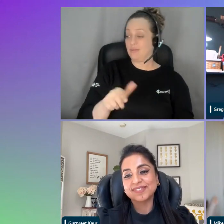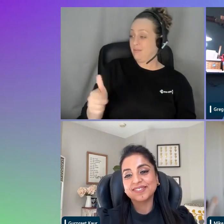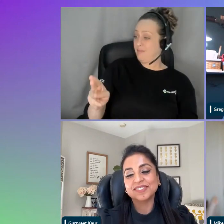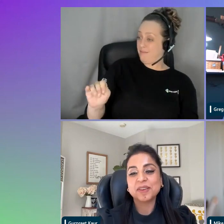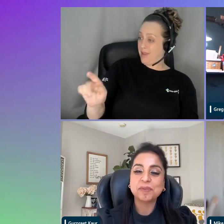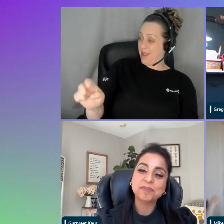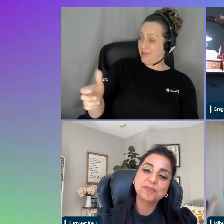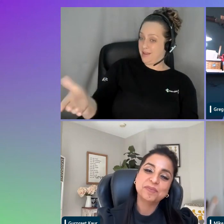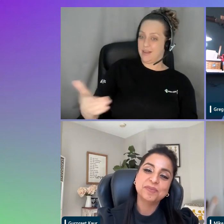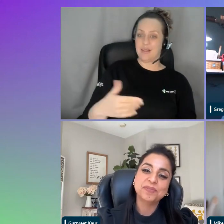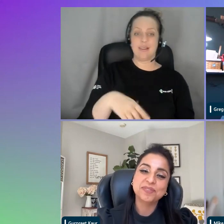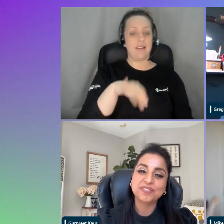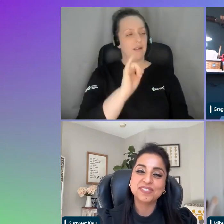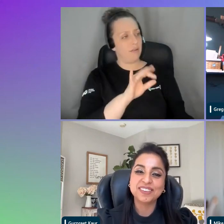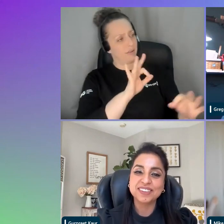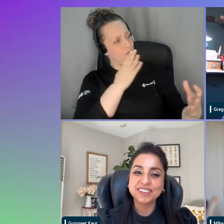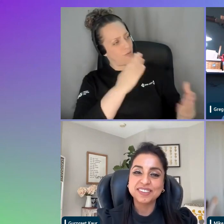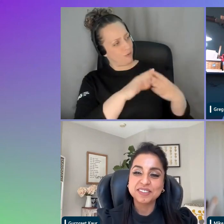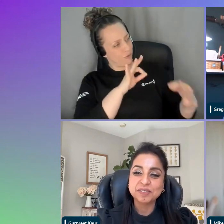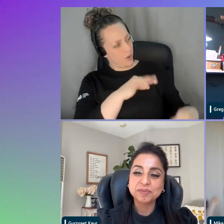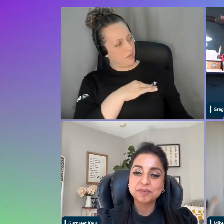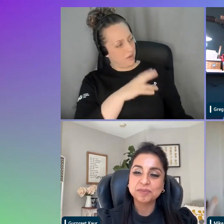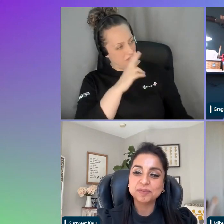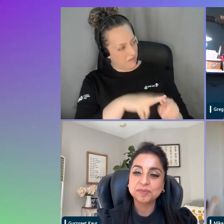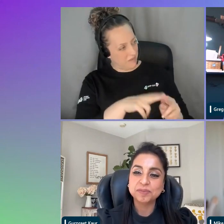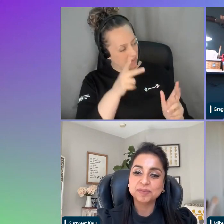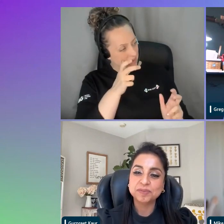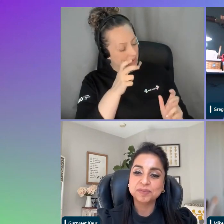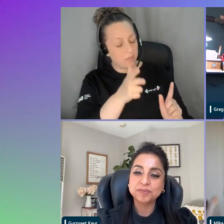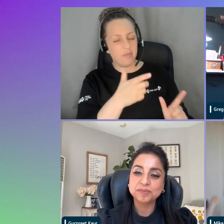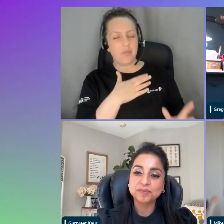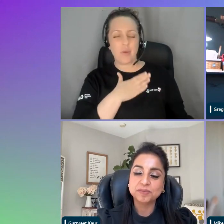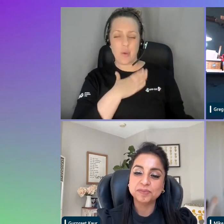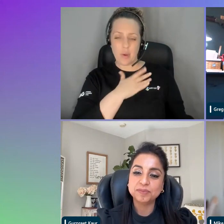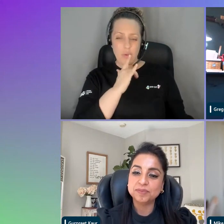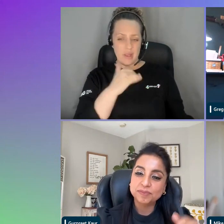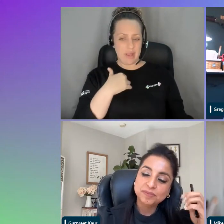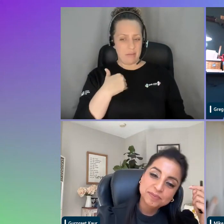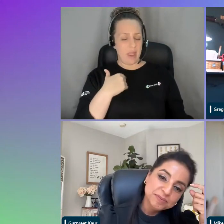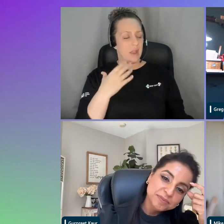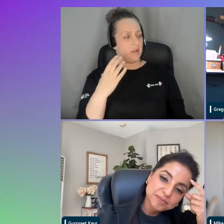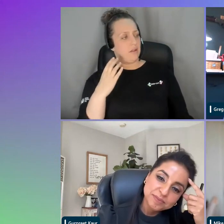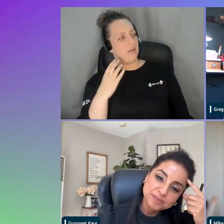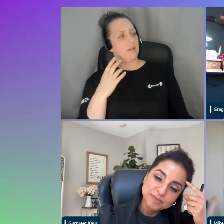actually. Um, fun to hear that description. Uh, so I had my remit is primarily on the product and technology side, so